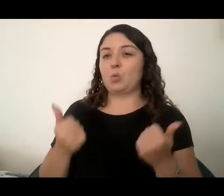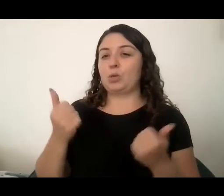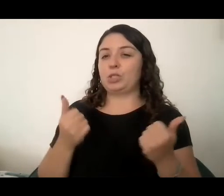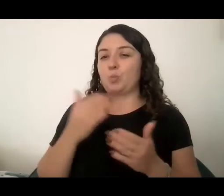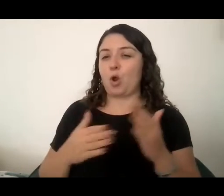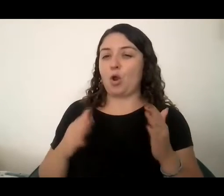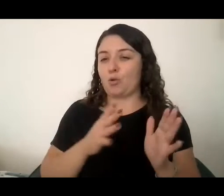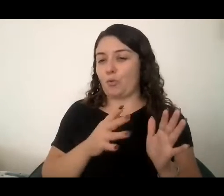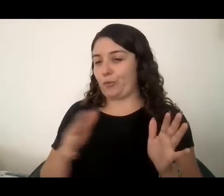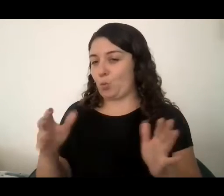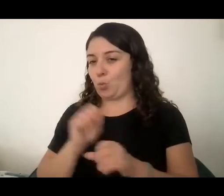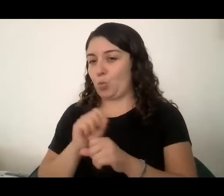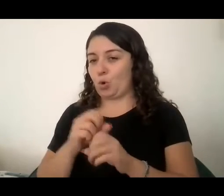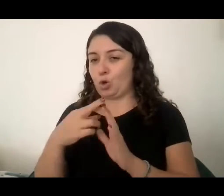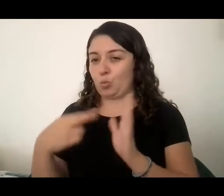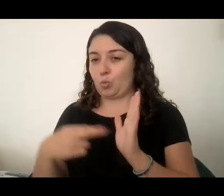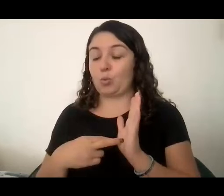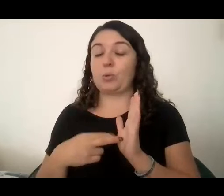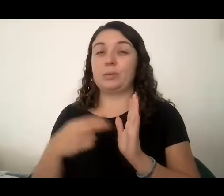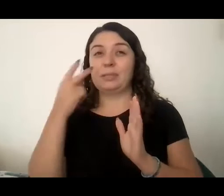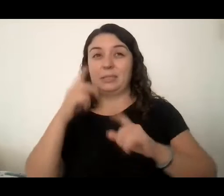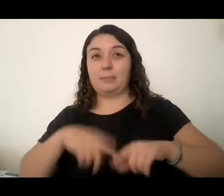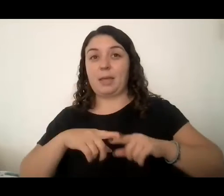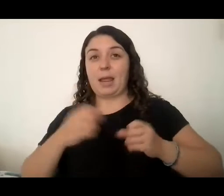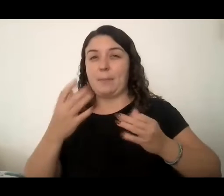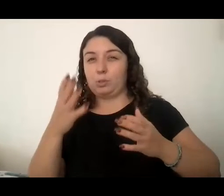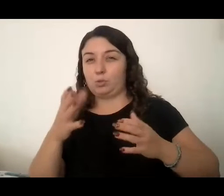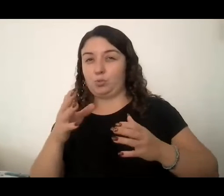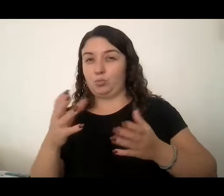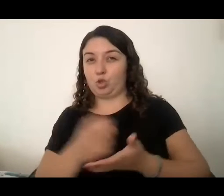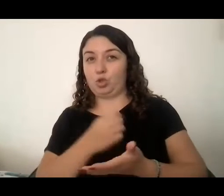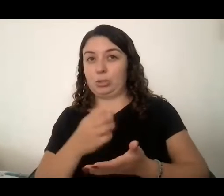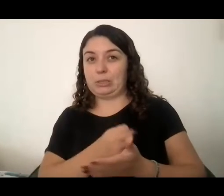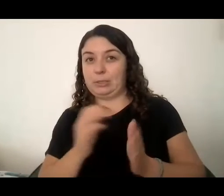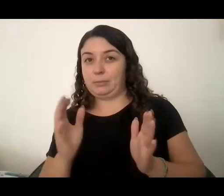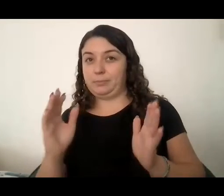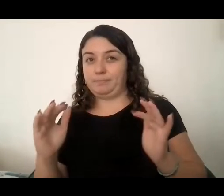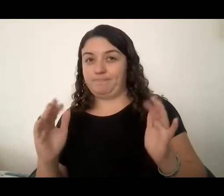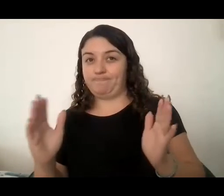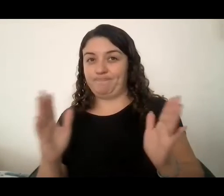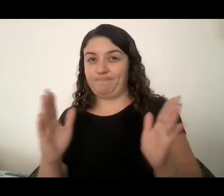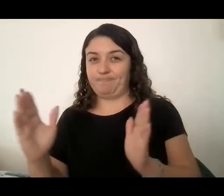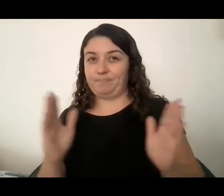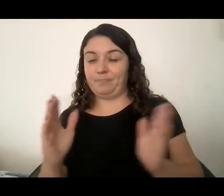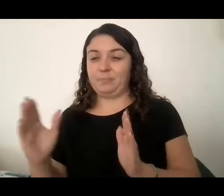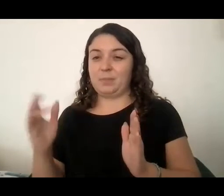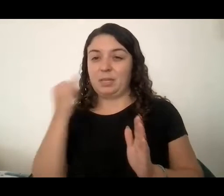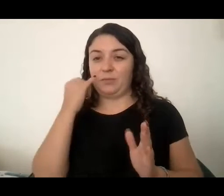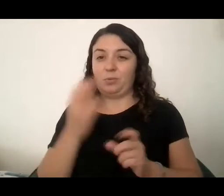and based on how much you are earning, whether you have used up trial work months or not,